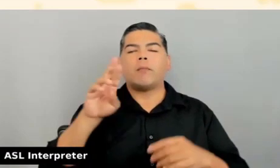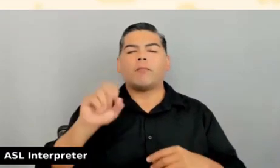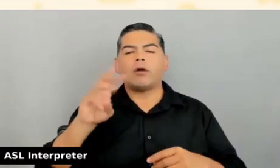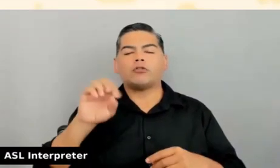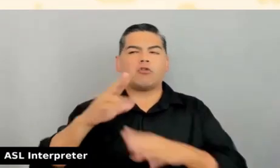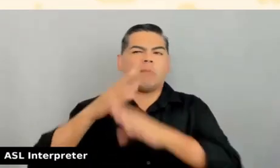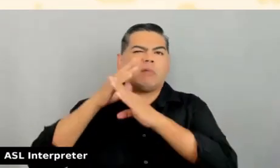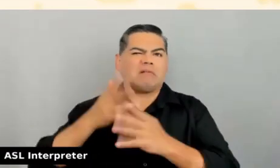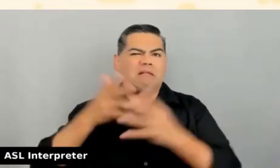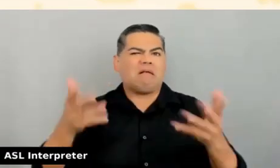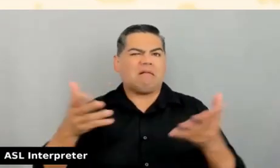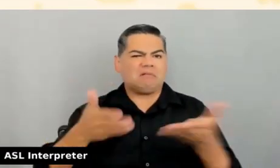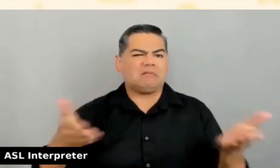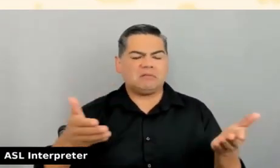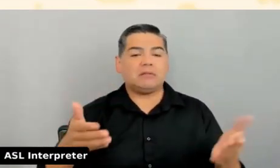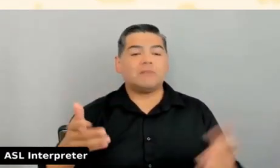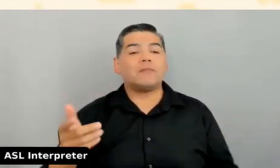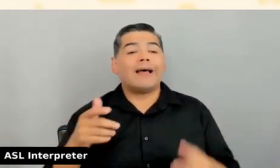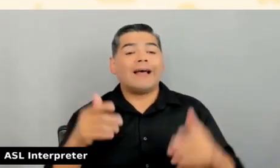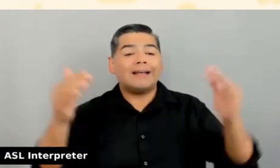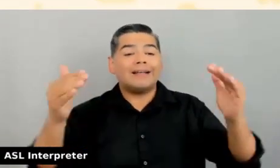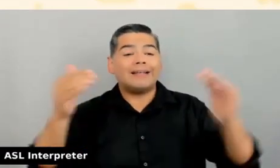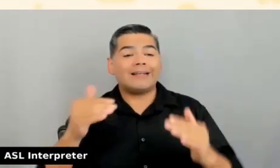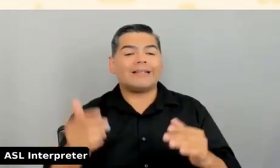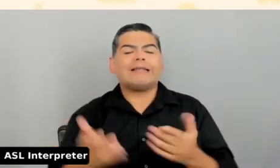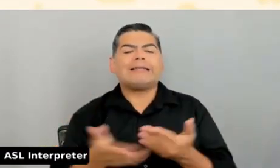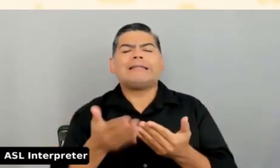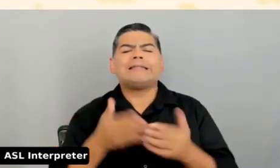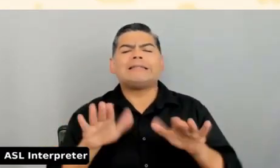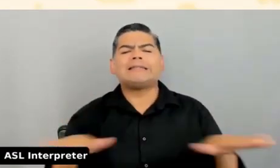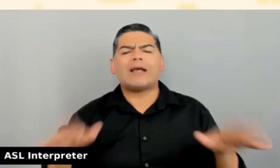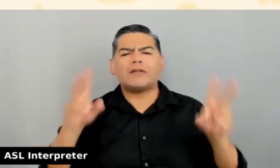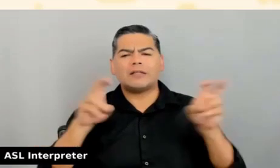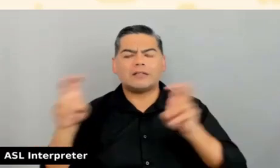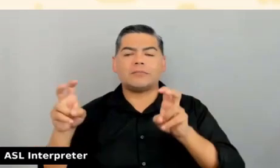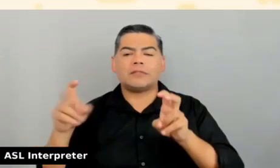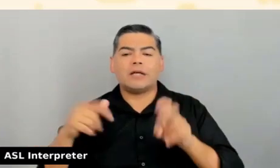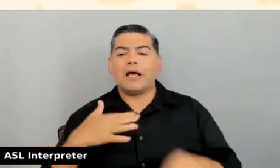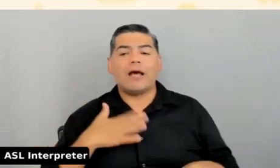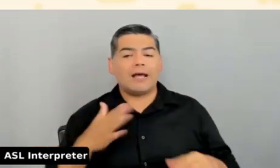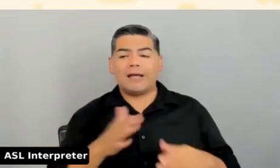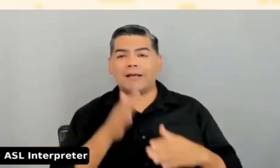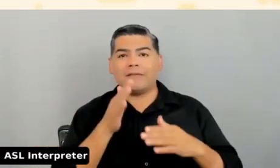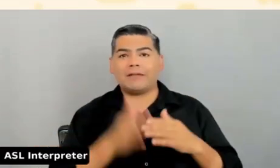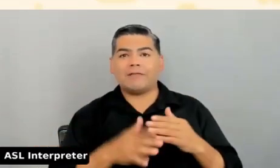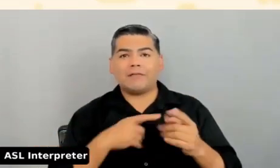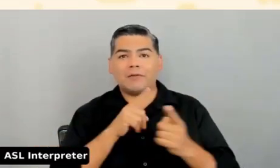The next one is easy Trial themes. I have yet to meet a client who does not want to customize something